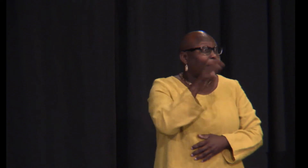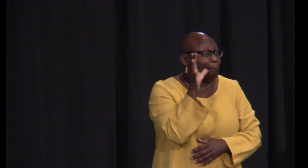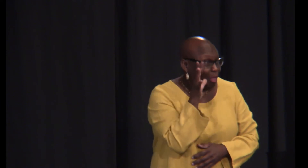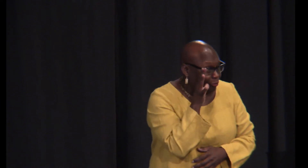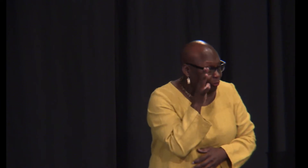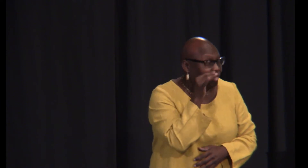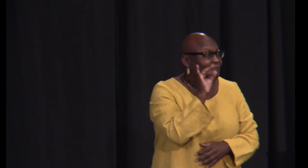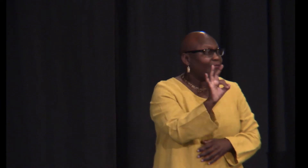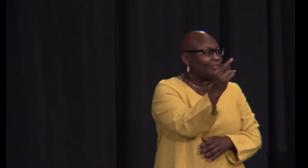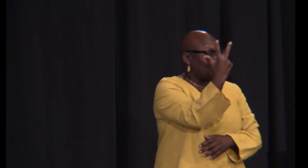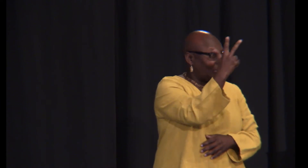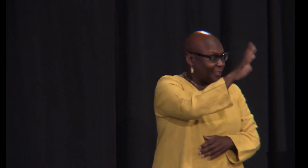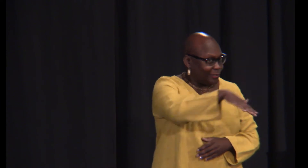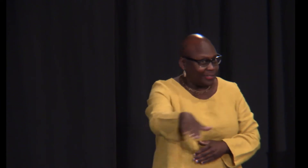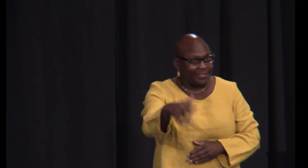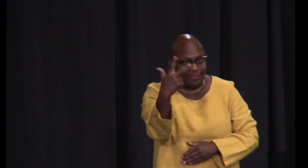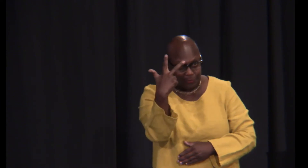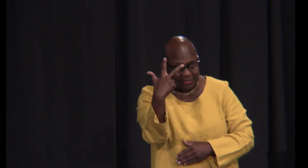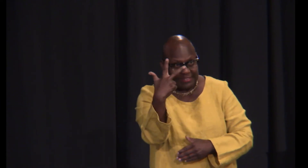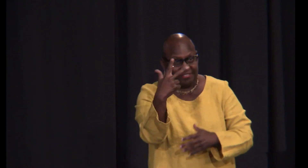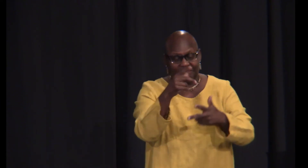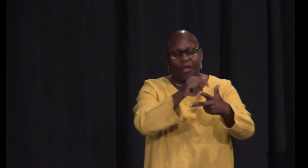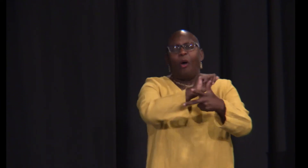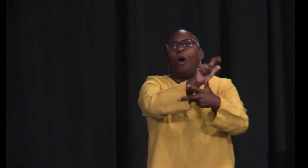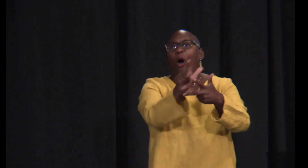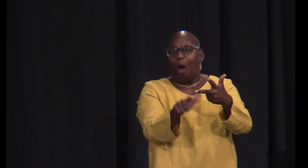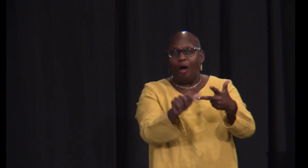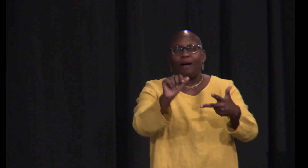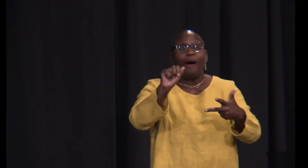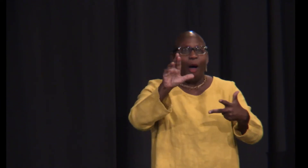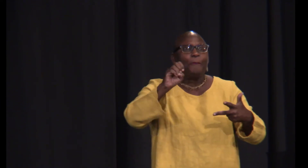I'm also the mother of three. All of my children are parents themselves.